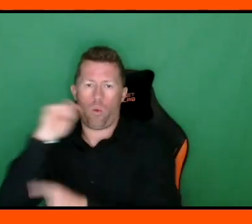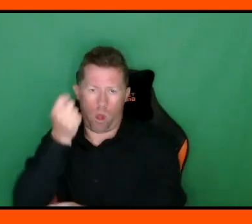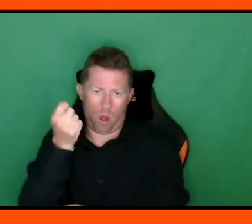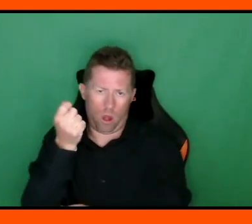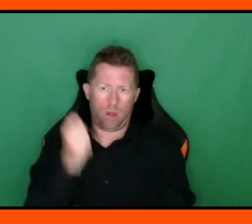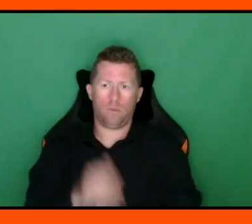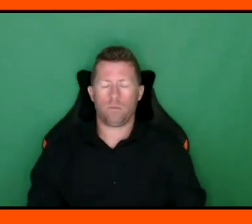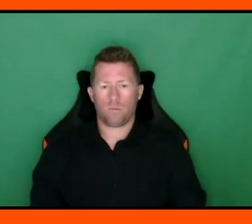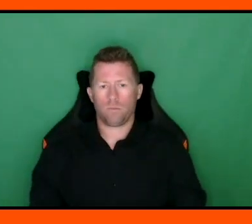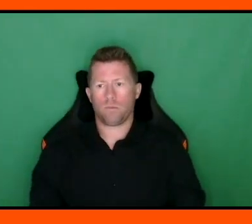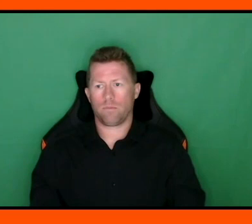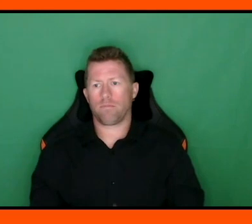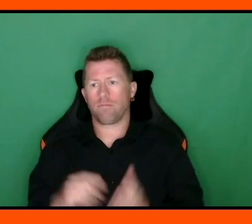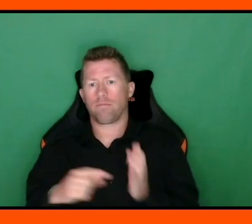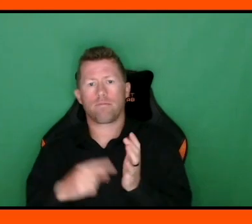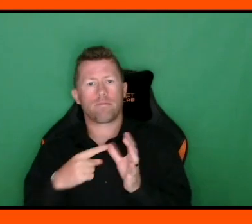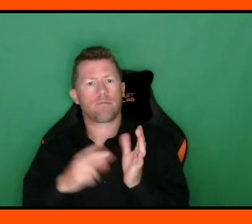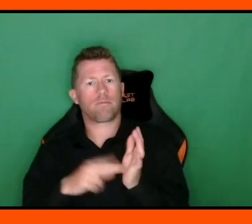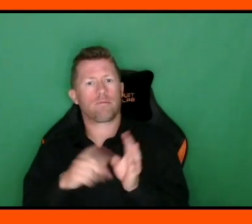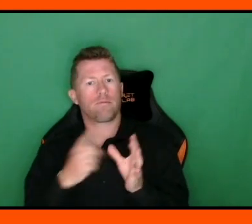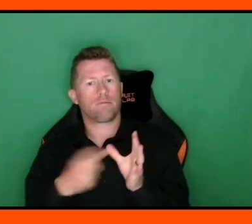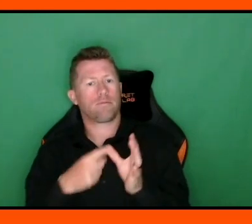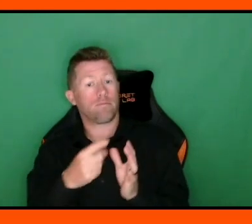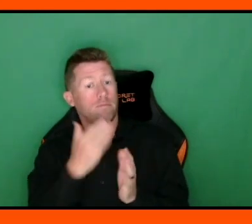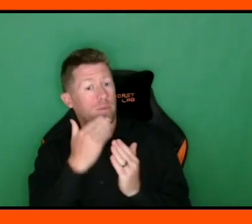Thank you, Georgia. Andrew, did you have anything that you’d like to add?